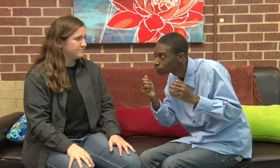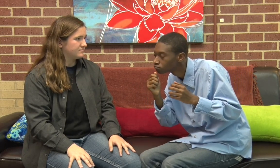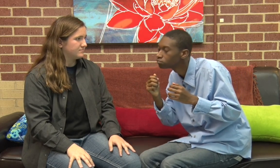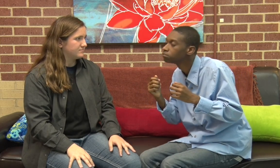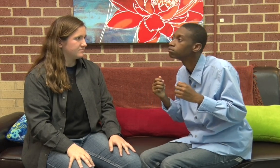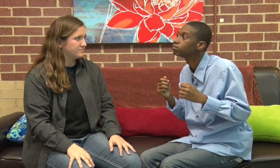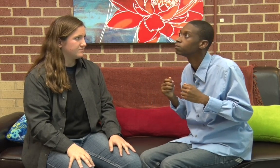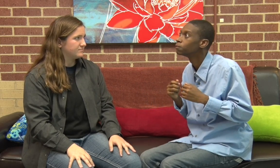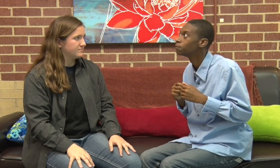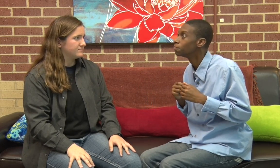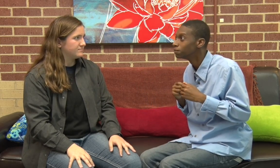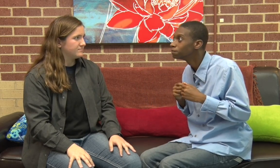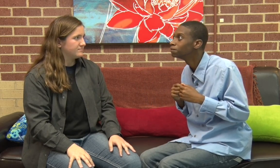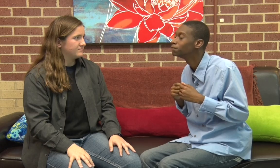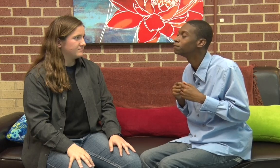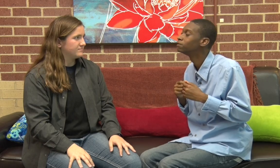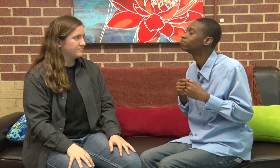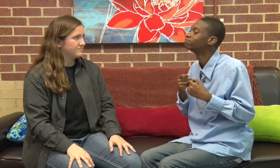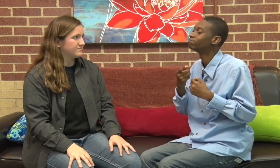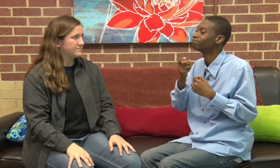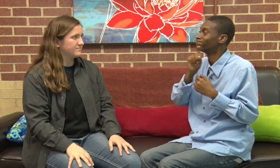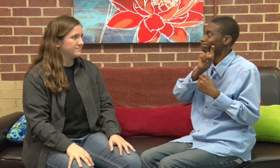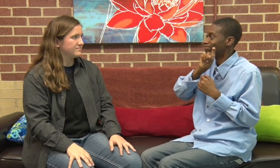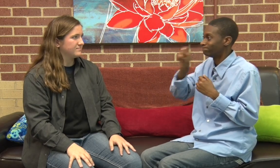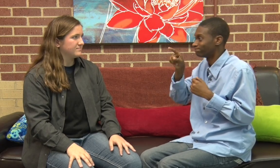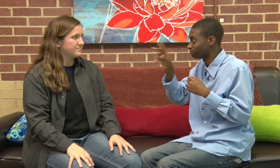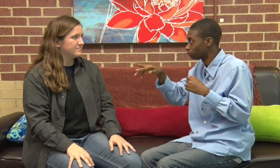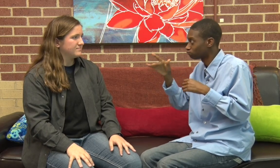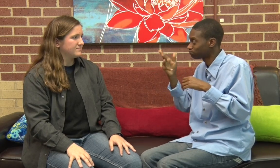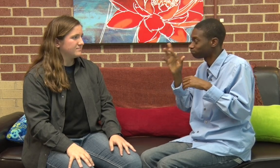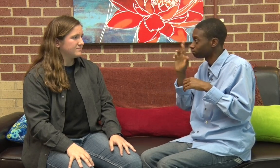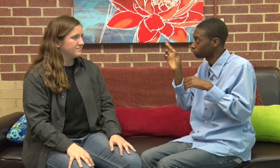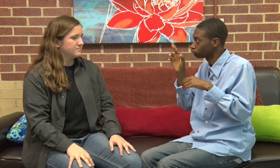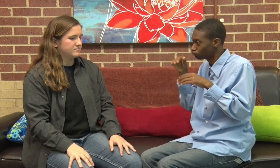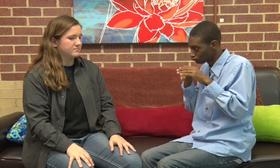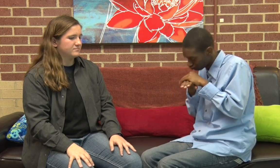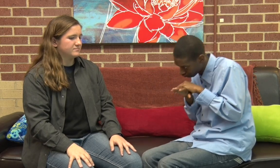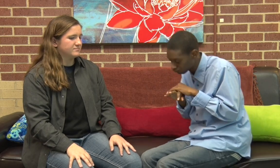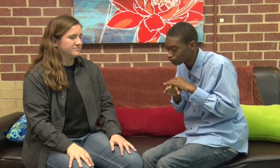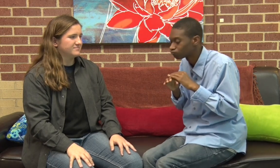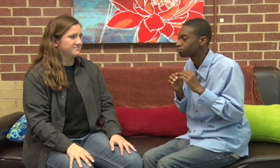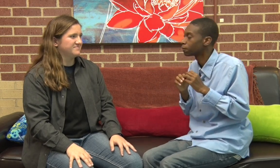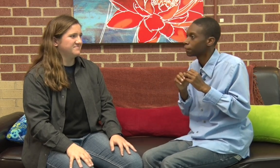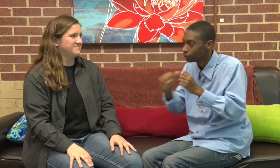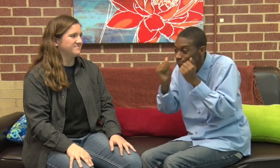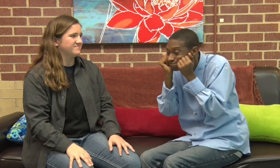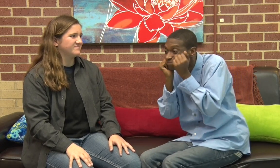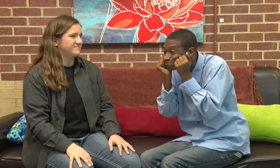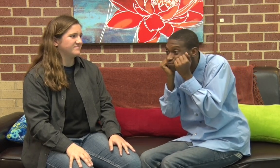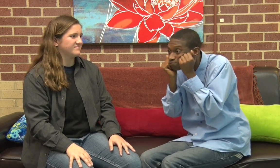freckle remover formula?" Andrew said, "YES!" And then as he walked into the restroom,